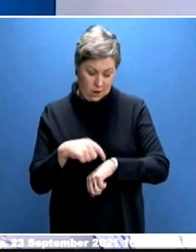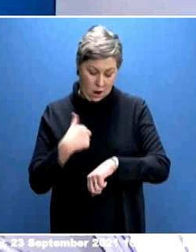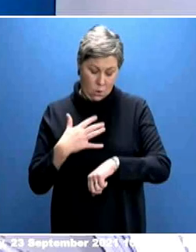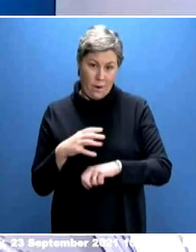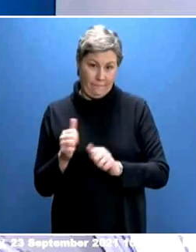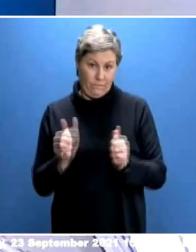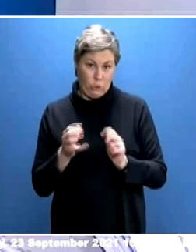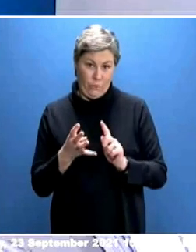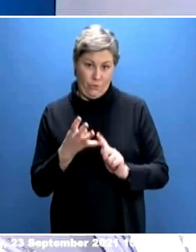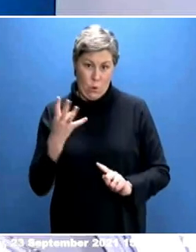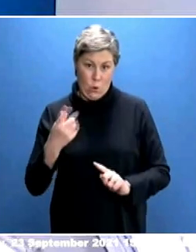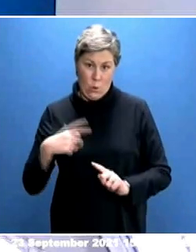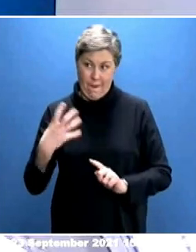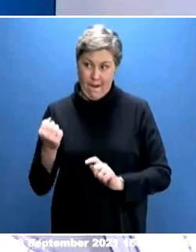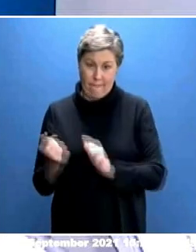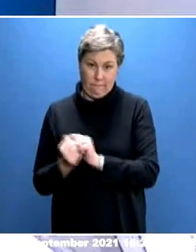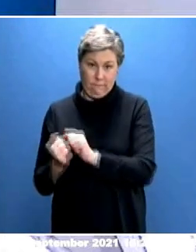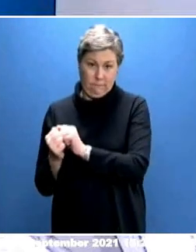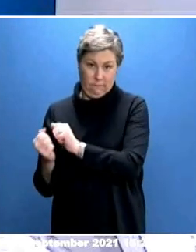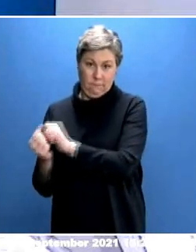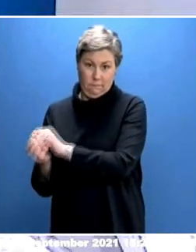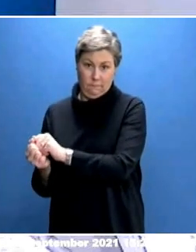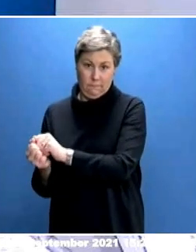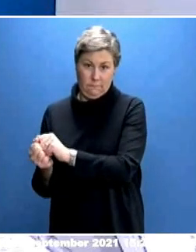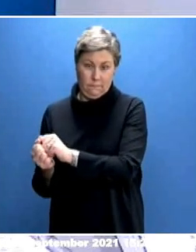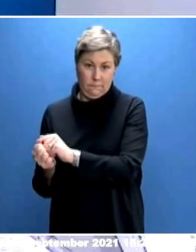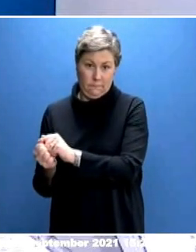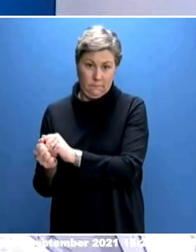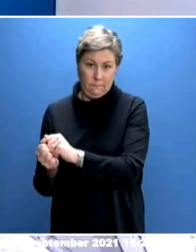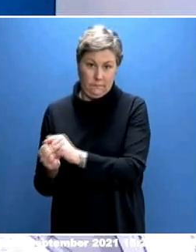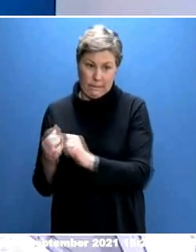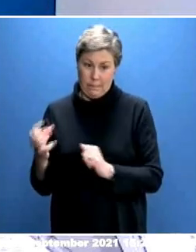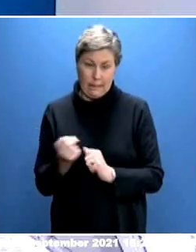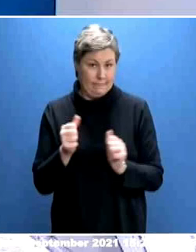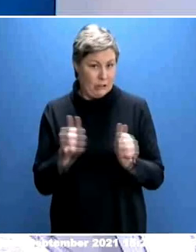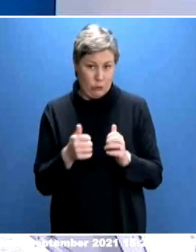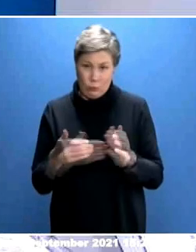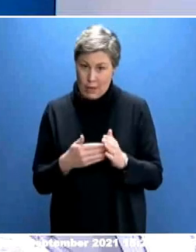There are certain things that need to be done today, and I'd rather